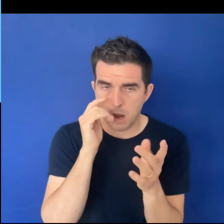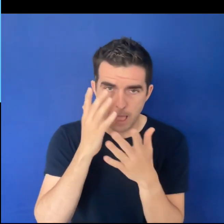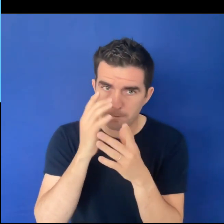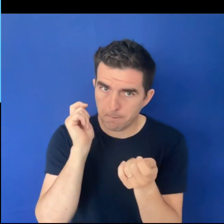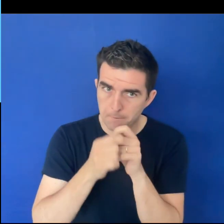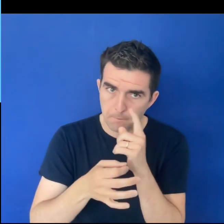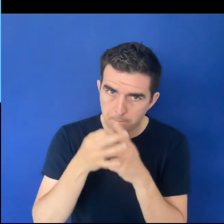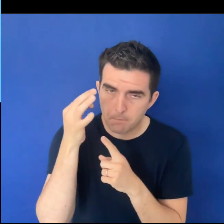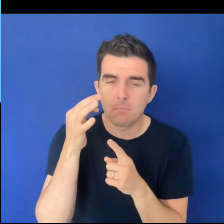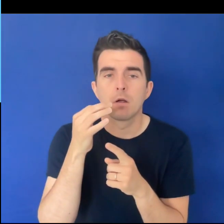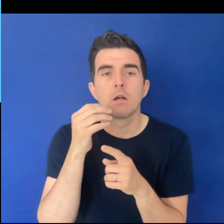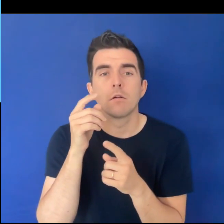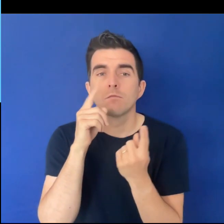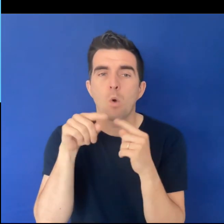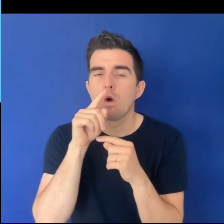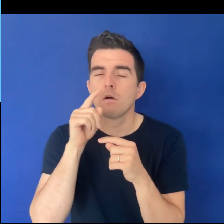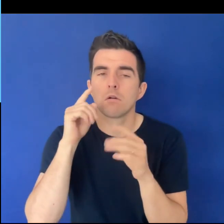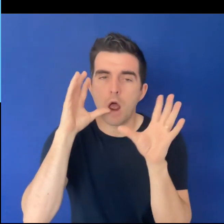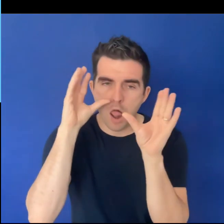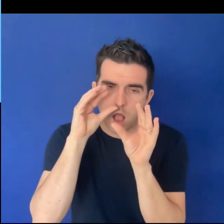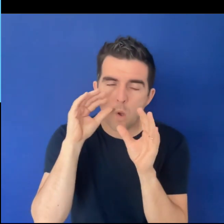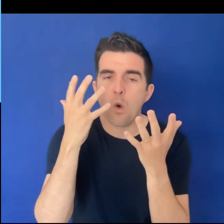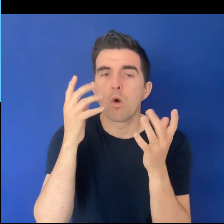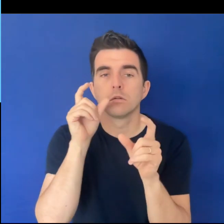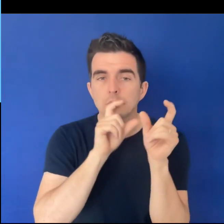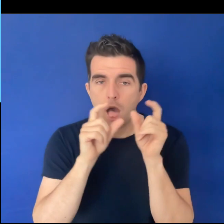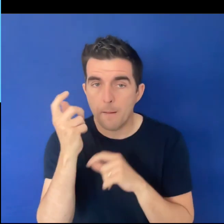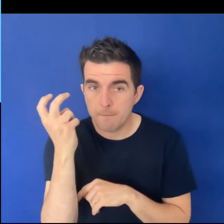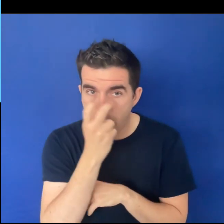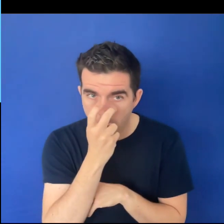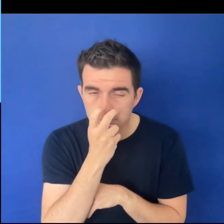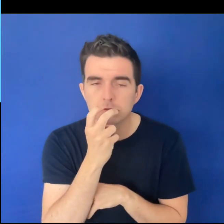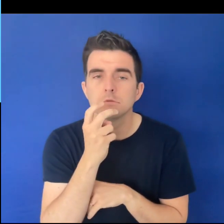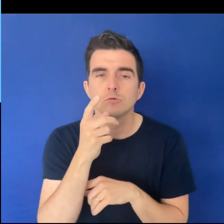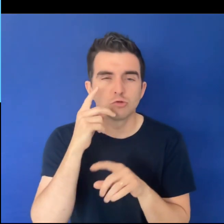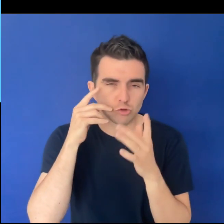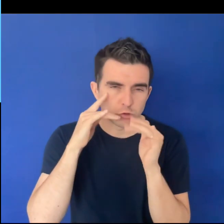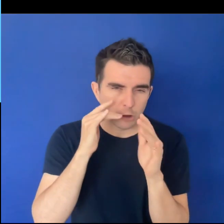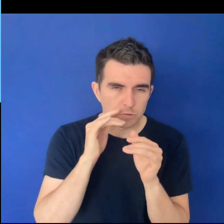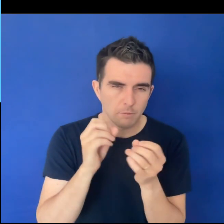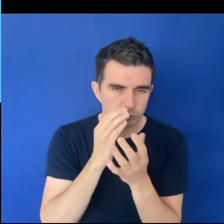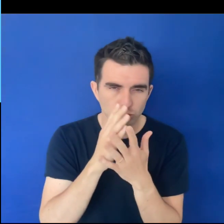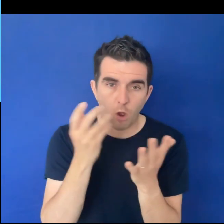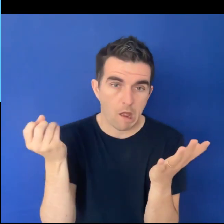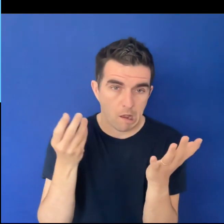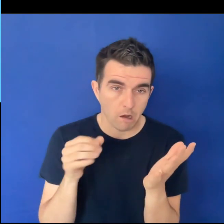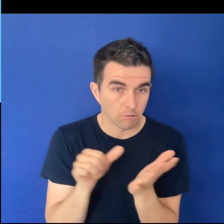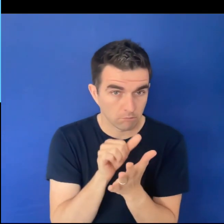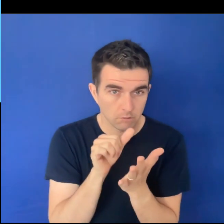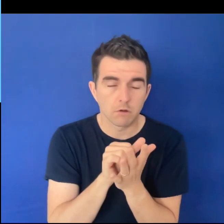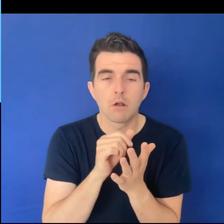the game playable for someone with low vision or colour blindness. Double check your inputs. Things like repetitive inputs and button